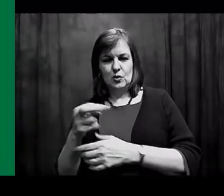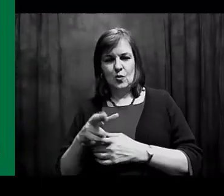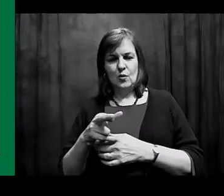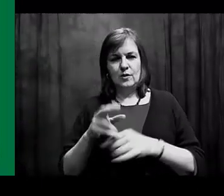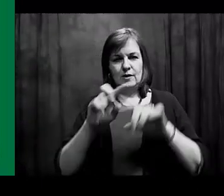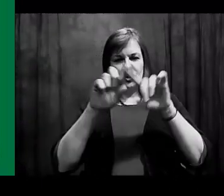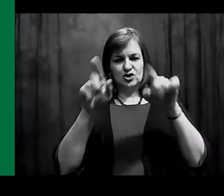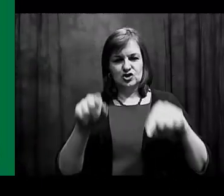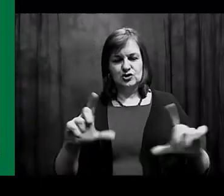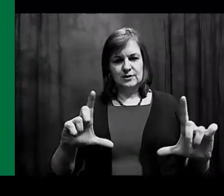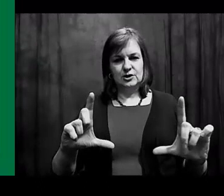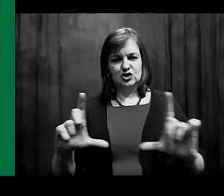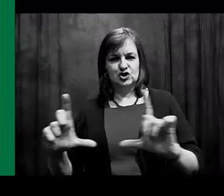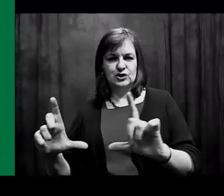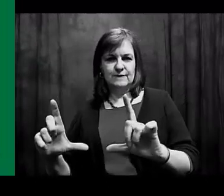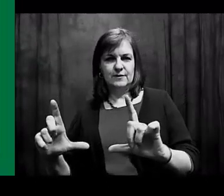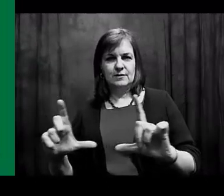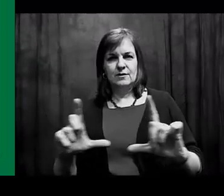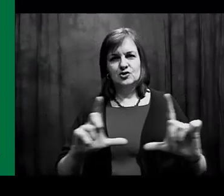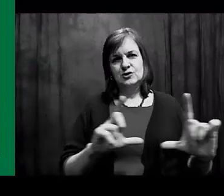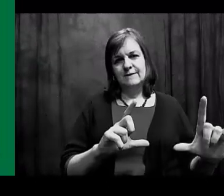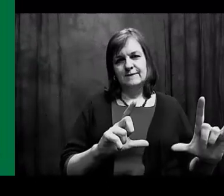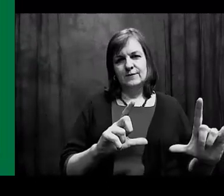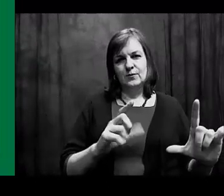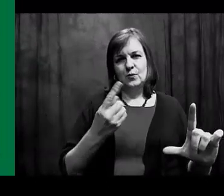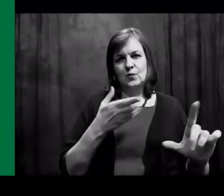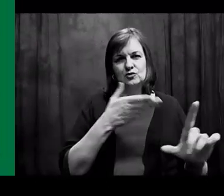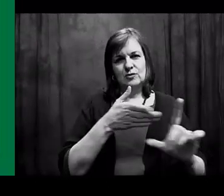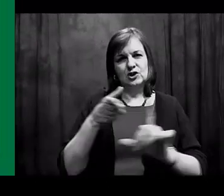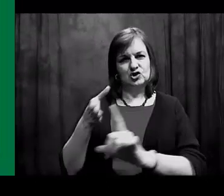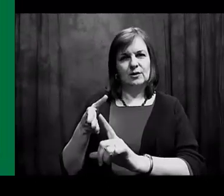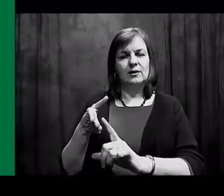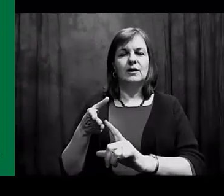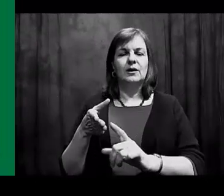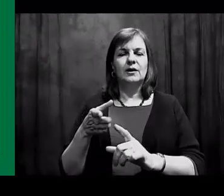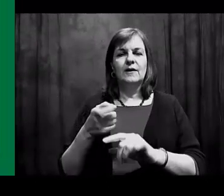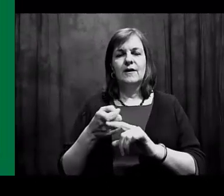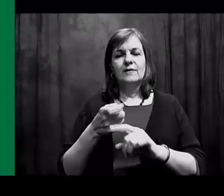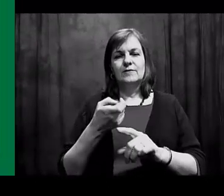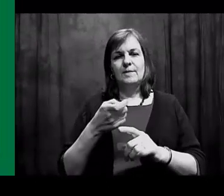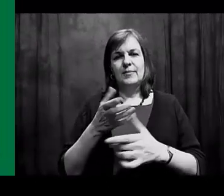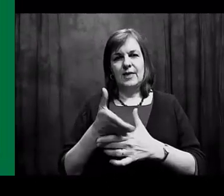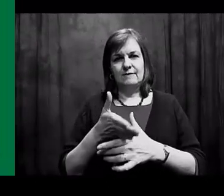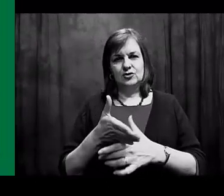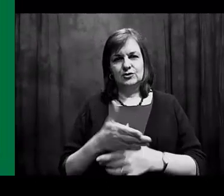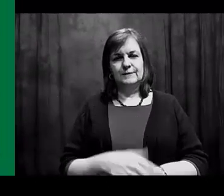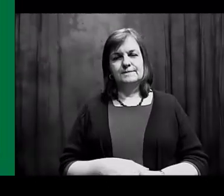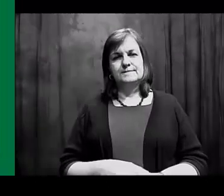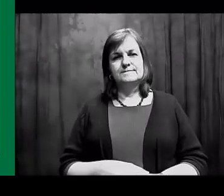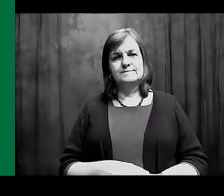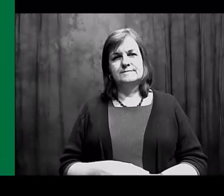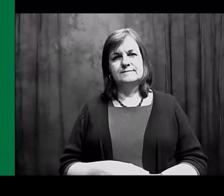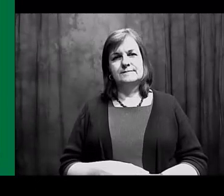or you're shifting in one direction or the other from that average so